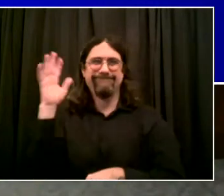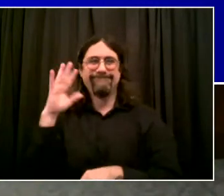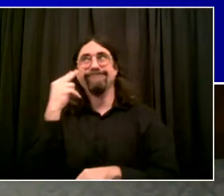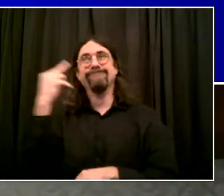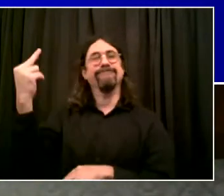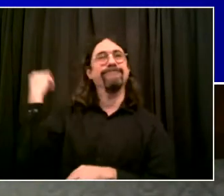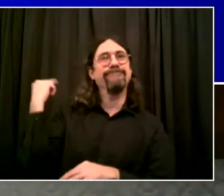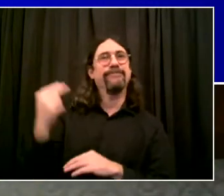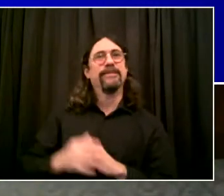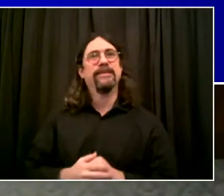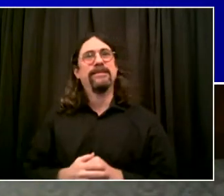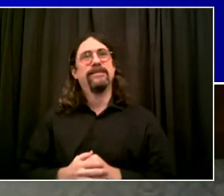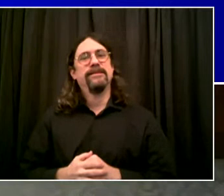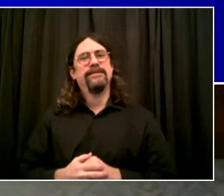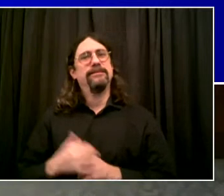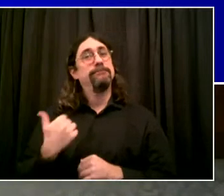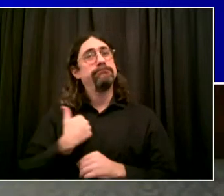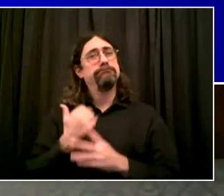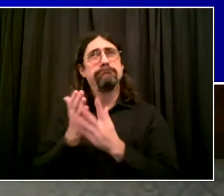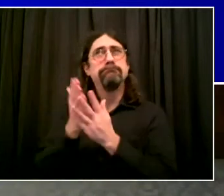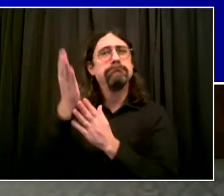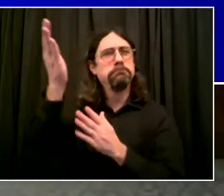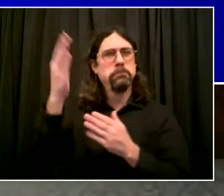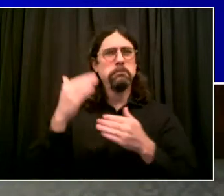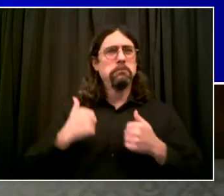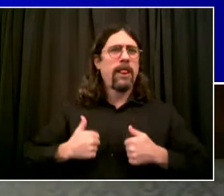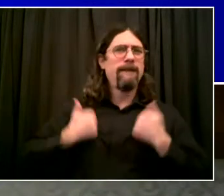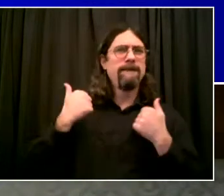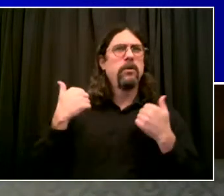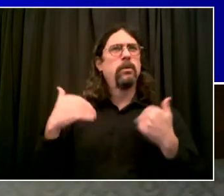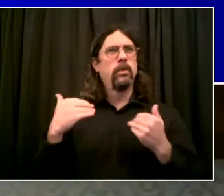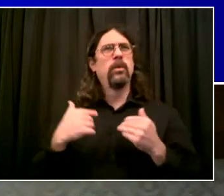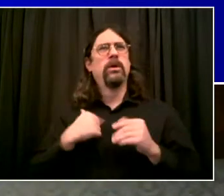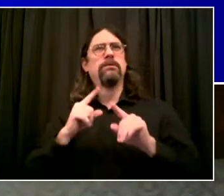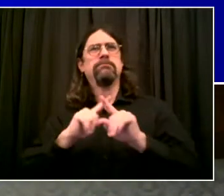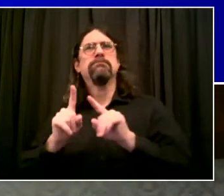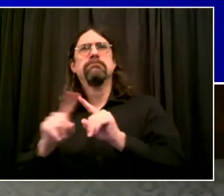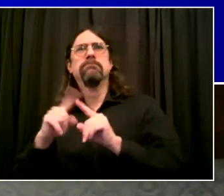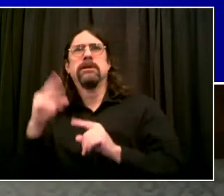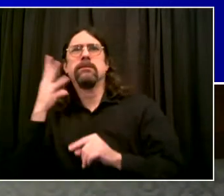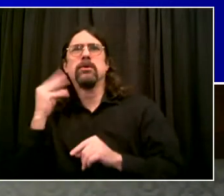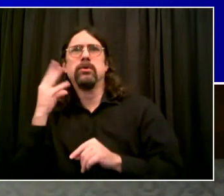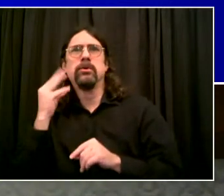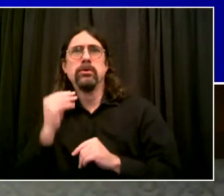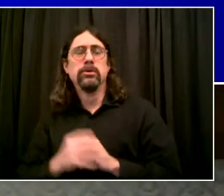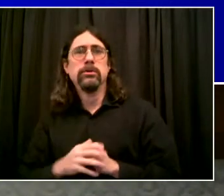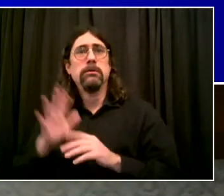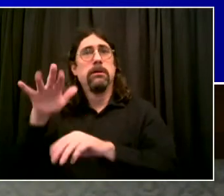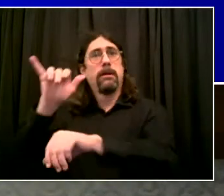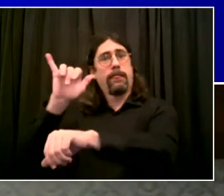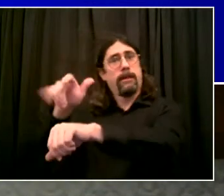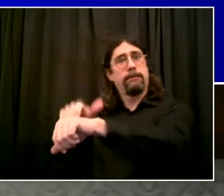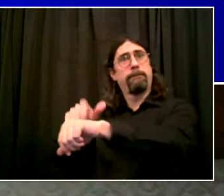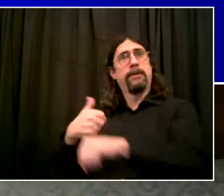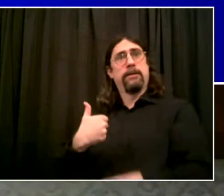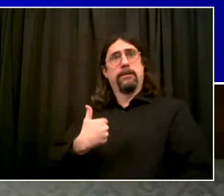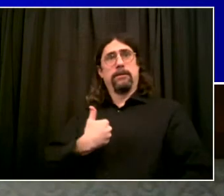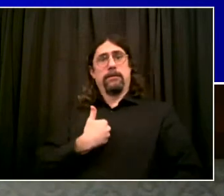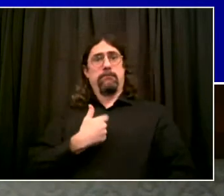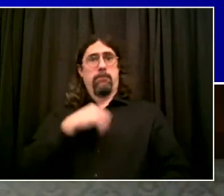DURING THE DAY. HENCE PROVIDING SUPPORT AT THE CITY LEVEL.